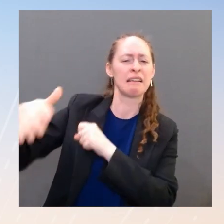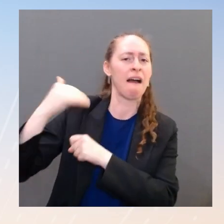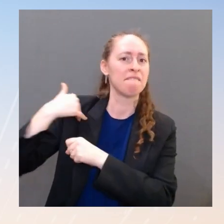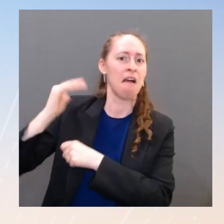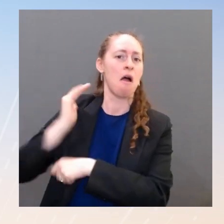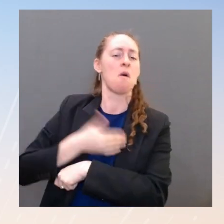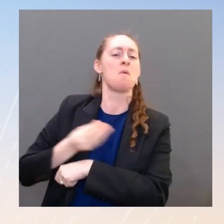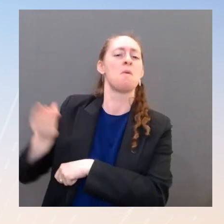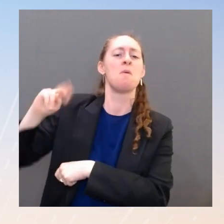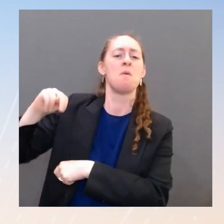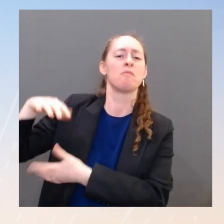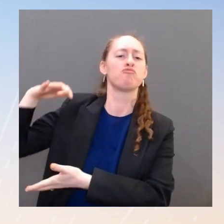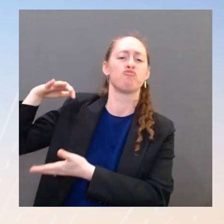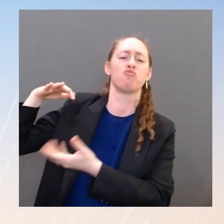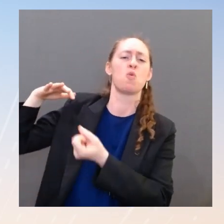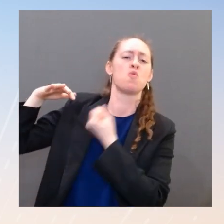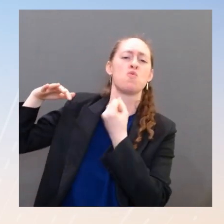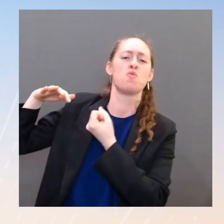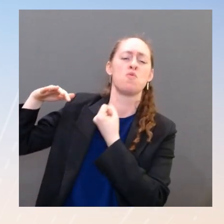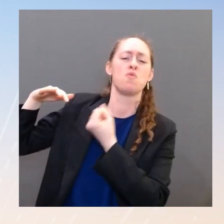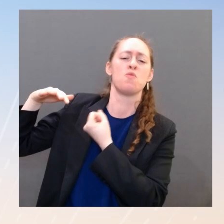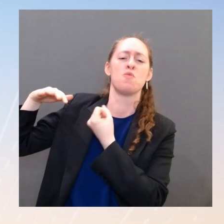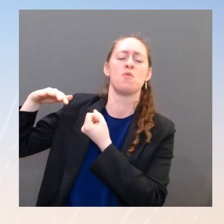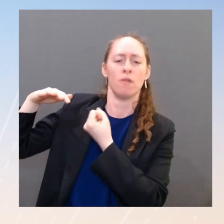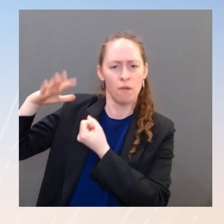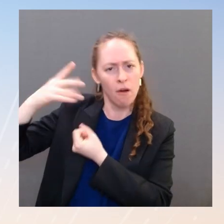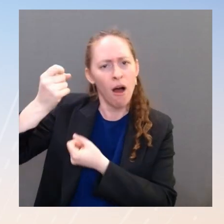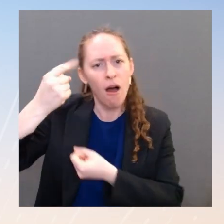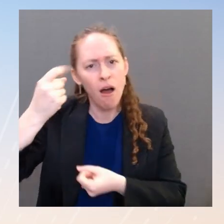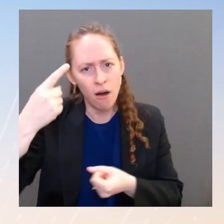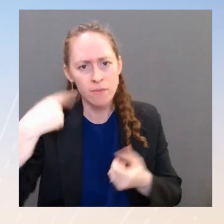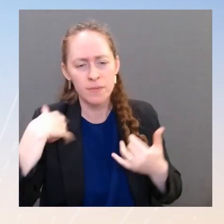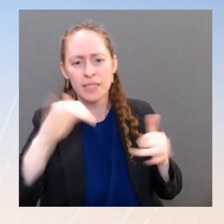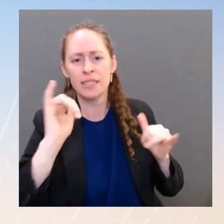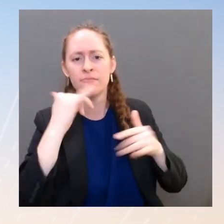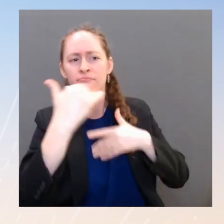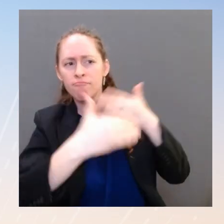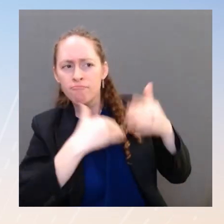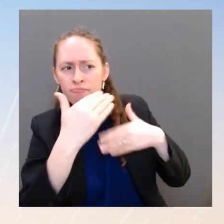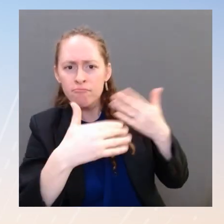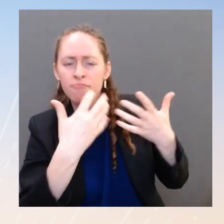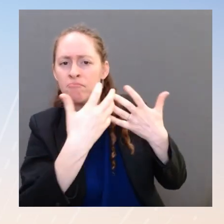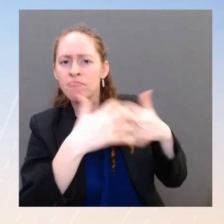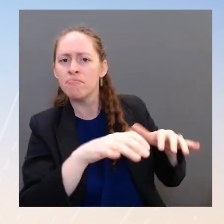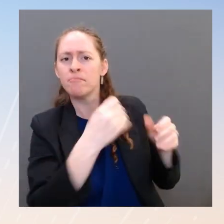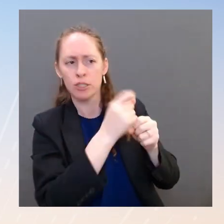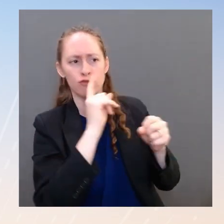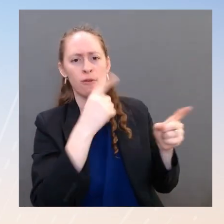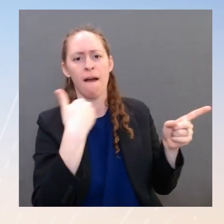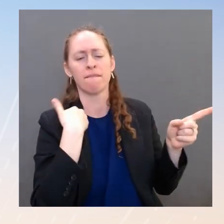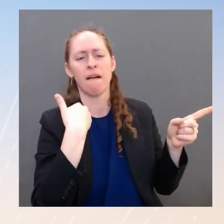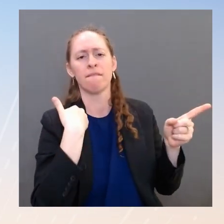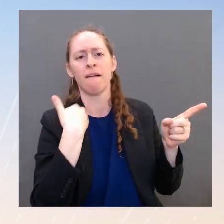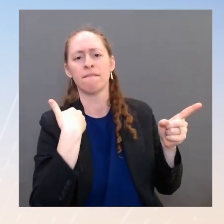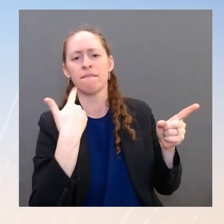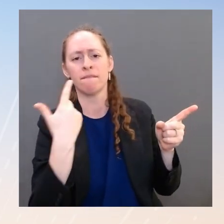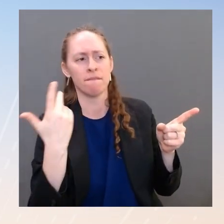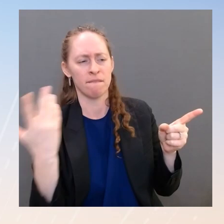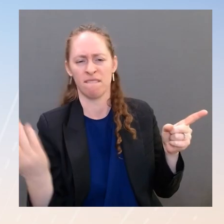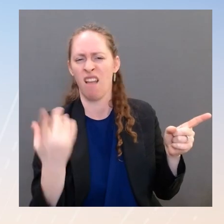We, of course, are looking to replenish U.S. inventories and backfill depleted stocks for ourself and also our allies and partners,